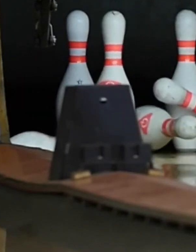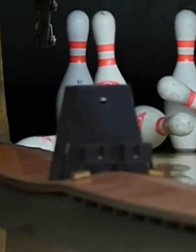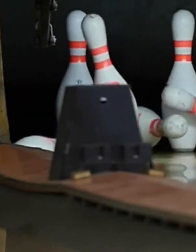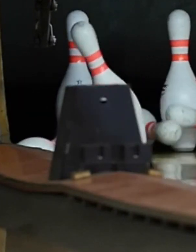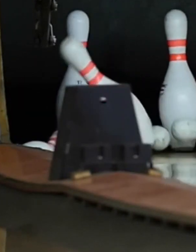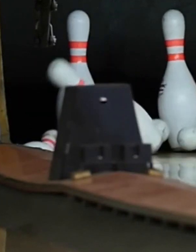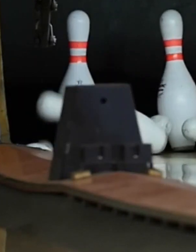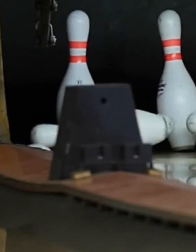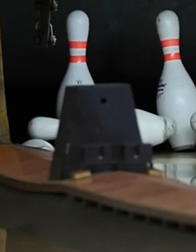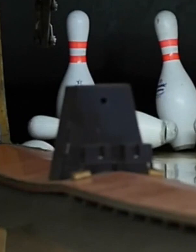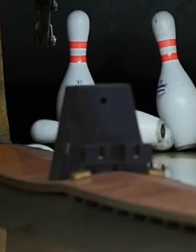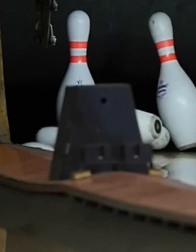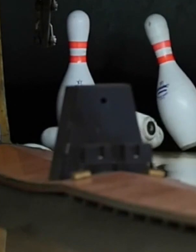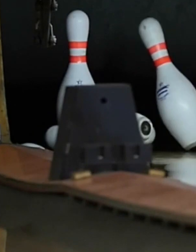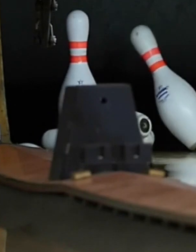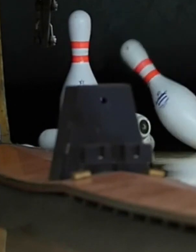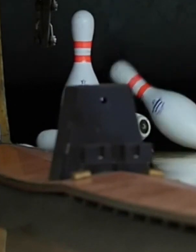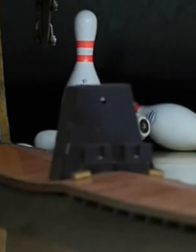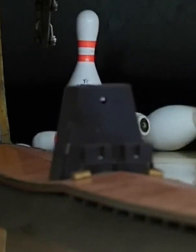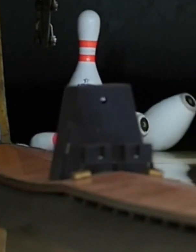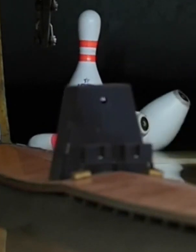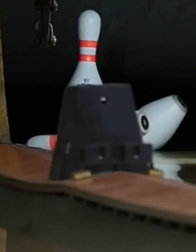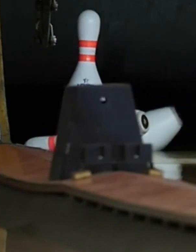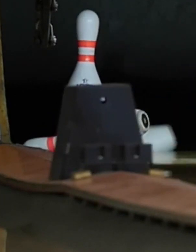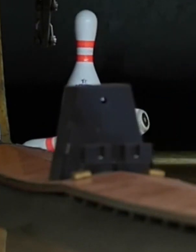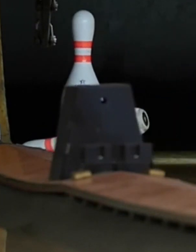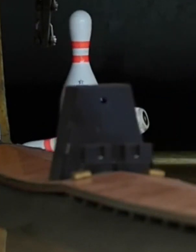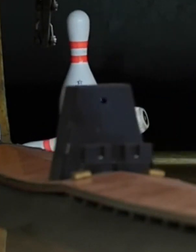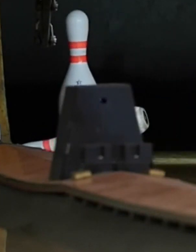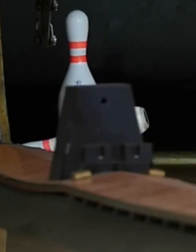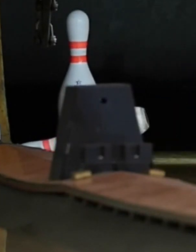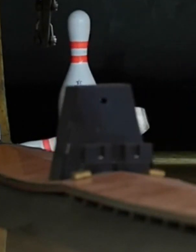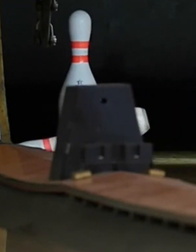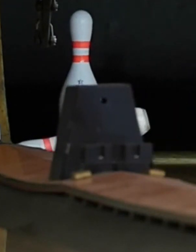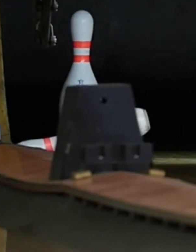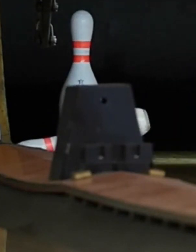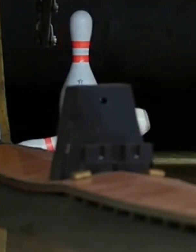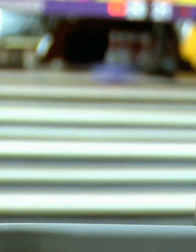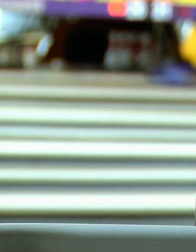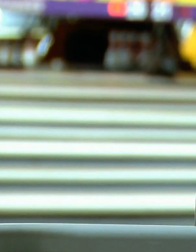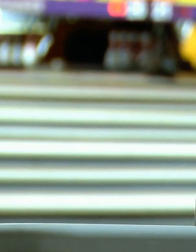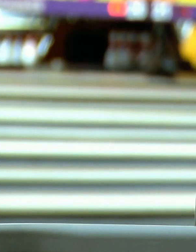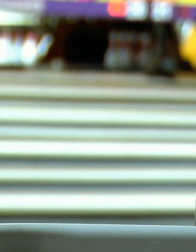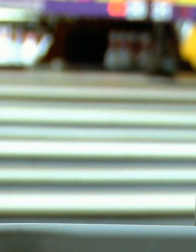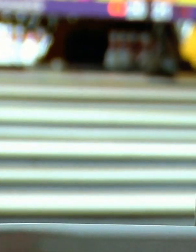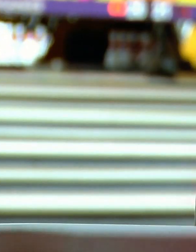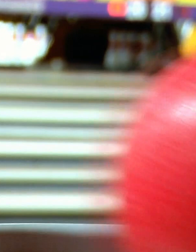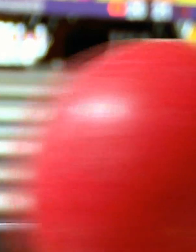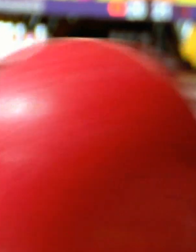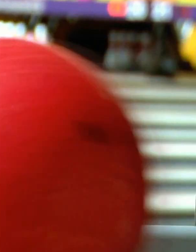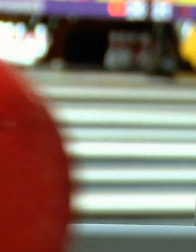KEGGLERS CAN COUNT ON HIM , TO ASK THE GOVERNOR TO SPARE ON HIM , TO ASK THE GOVERNOR TO SPARE ON HIM , TO ASK THE GOVERNOR TO SPARE THEM ON HIM , TO ASK THE GOVERNOR TO SPARE THEM SOME GOVERNOR TO SPARE THEM SOME GOVERNOR TO SPARE THEM SOME CONSIDEDRATION. THEM SOME CONSIDEDRATION. THEM SOME CONSIDEDRATION. "I'M THEM SOME CONSIDEDRATION. "I'M WORIMG THEM SOME CONSIDEDRATION. "I'M WORIMG RIGHT THEM SOME CONSIDEDRATION. "I'M WORIMG RIGHT NOW CONSIDEDRATION. "I'M WORIMG RIGHT NOW CONSIDEDRATION. "I'M WORIMG RIGHT NOW WITH CONSIDEDRATION. "I'M WORIMG RIGHT NOW WITH THE CONSIDEDRATION. "I'M WORIMG RIGHT NOW WITH THE STATE CONSIDEDRATION. "I'M WORIMG RIGHT NOW WITH THE STATE ON "I'M WORIMG RIGHT NOW WITH THE STATE ON "I'M WORIMG RIGHT NOW WITH THE STATE ON TRYING "I'M WORIMG RIGHT NOW WITH THE STATE ON TRYING TO "I'M WORIMG RIGHT NOW WITH THE STATE ON TRYING TO GET "I'M WORIMG RIGHT NOW WITH THE STATE ON TRYING TO GET TO "I'M WORIMG RIGHT NOW WITH THE STATE ON TRYING TO GET TO GET WITH THE STATE ON TRYING TO GET TO GET WITH THE STATE ON TRYING TO GET TO GET BOWLING WITH THE STATE ON TRYING TO GET TO GET BOWLING LANES TRYING TO GET TO GET BOWLING LANES TRYING TO GET TO GET BOWLING LANES AUTHORIZED TRYING TO GET TO GET BOWLING LANES AUTHORIZED I;'M TRYING TO GET TO GET BOWLING LANES AUTHORIZED I;'M DOING BOWLING LANES AUTHORIZED I;'M DOING BOWLING LANES AUTHORIZED I;'M DOING SOMEHTIGN BOWLING LANES AUTHORIZED I;'M DOING SOMEHTIGN I'M BOWLING LANES AUTHORIZED I;'M DOING SOMEHTIGN I'M TOURING